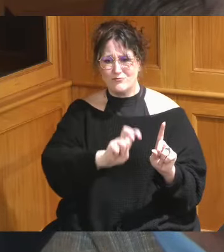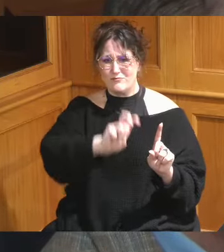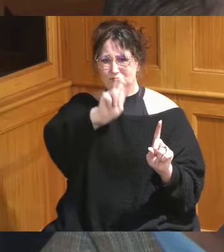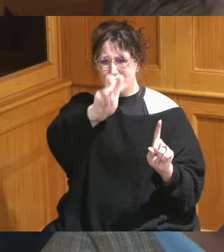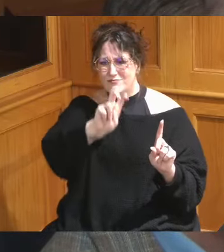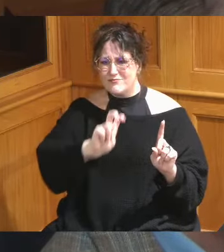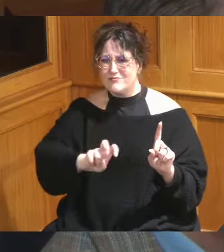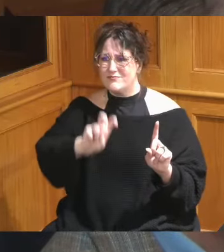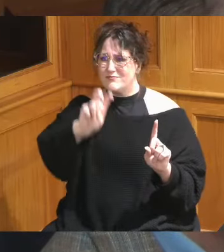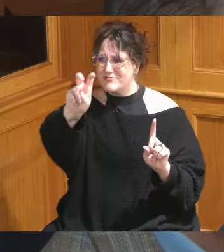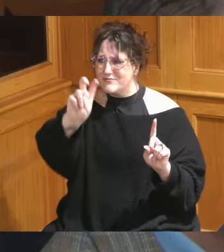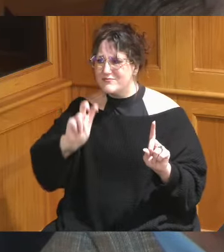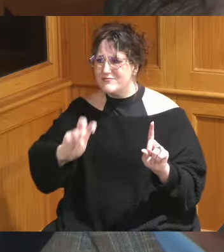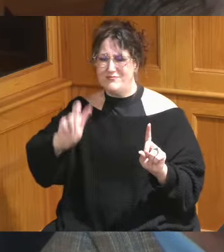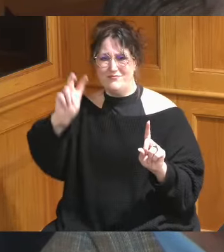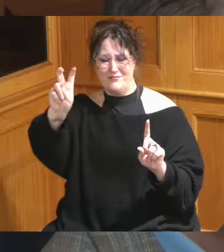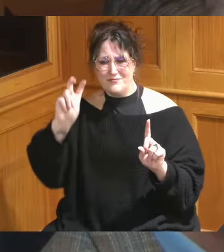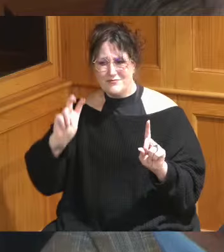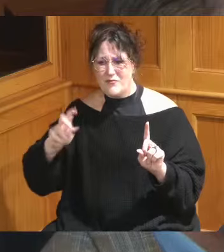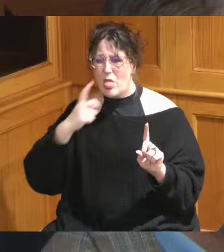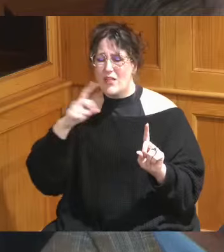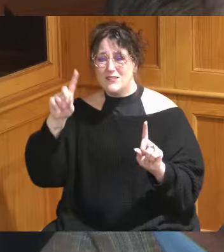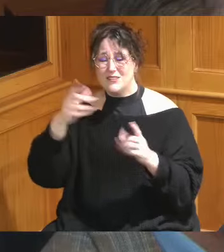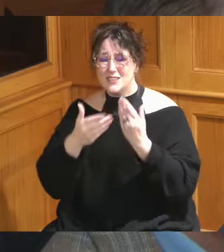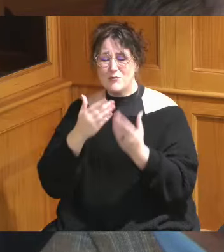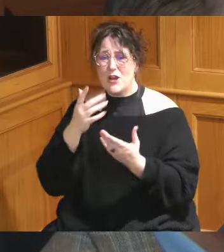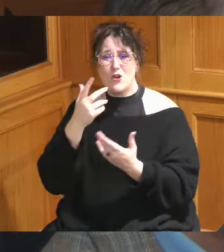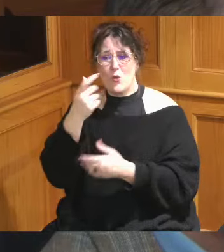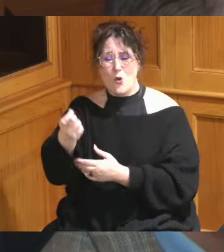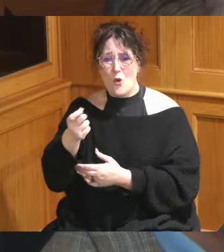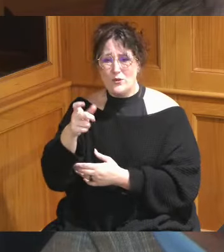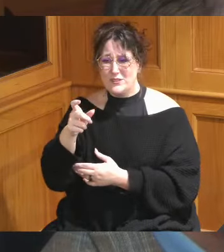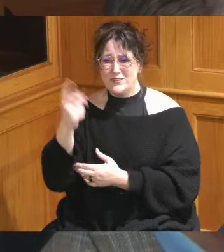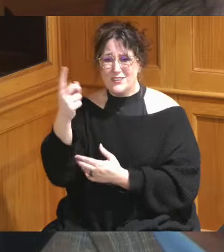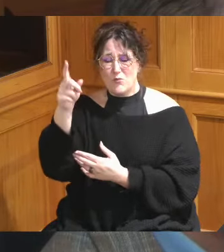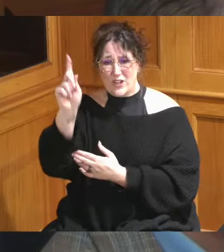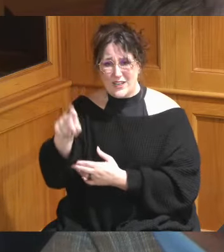there's a need. They go out to Harrison one time, their waters would get water was getting ready to